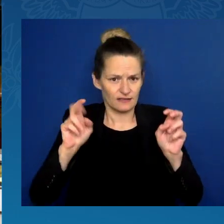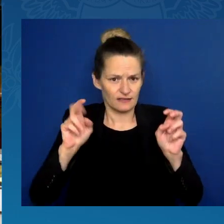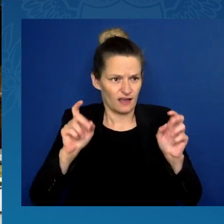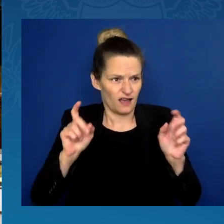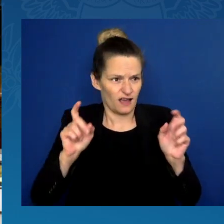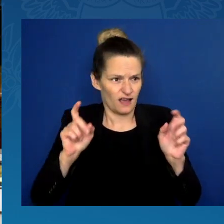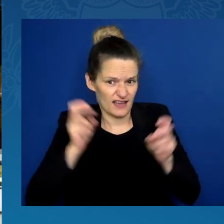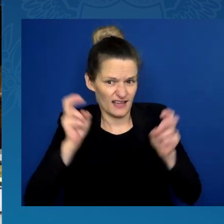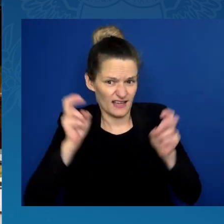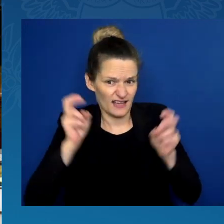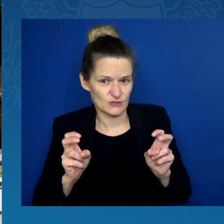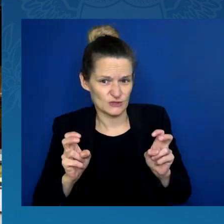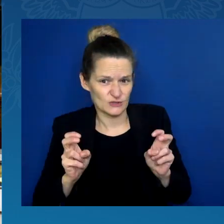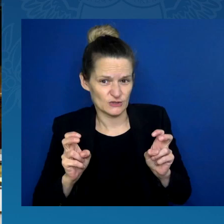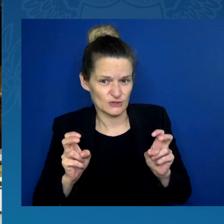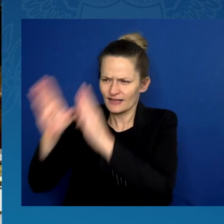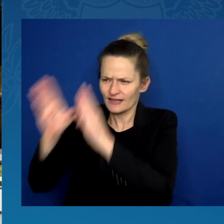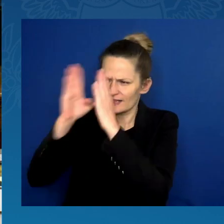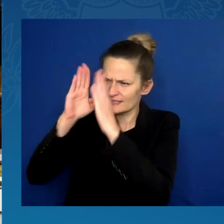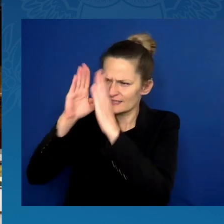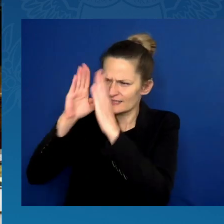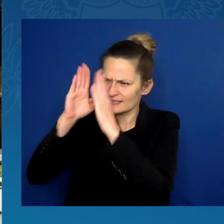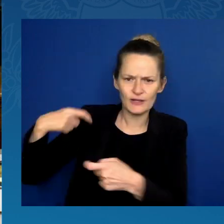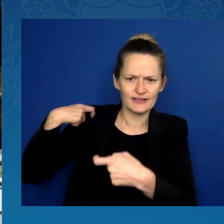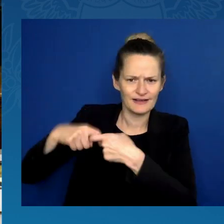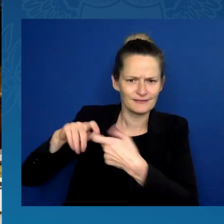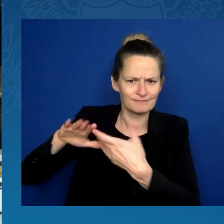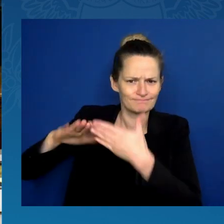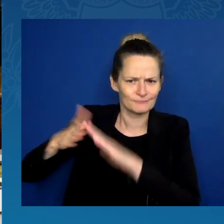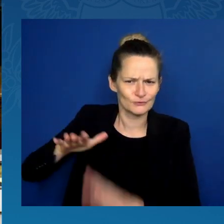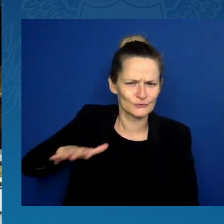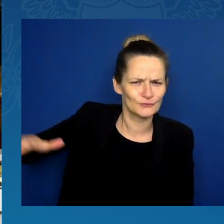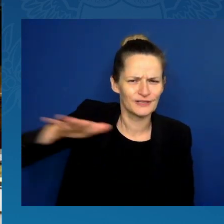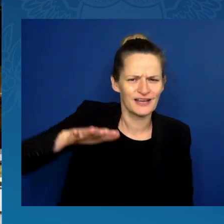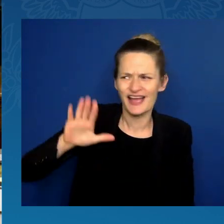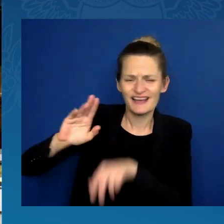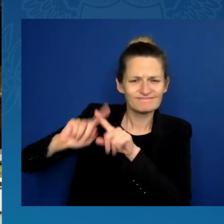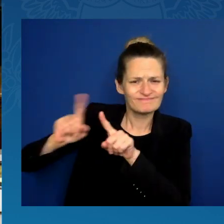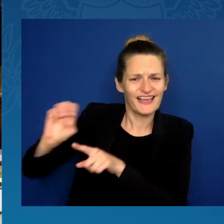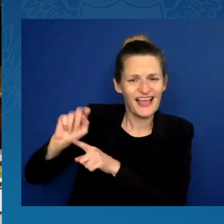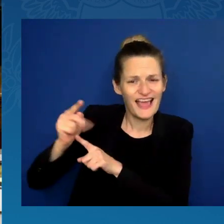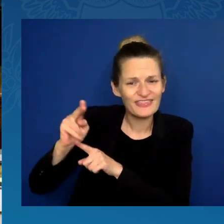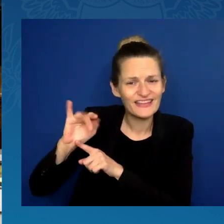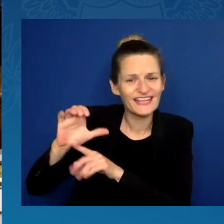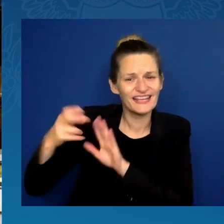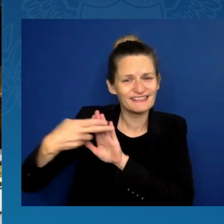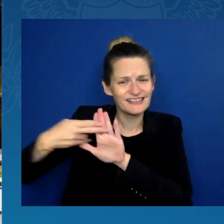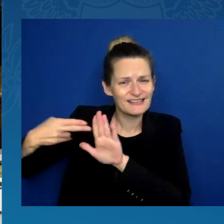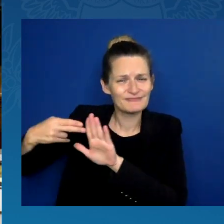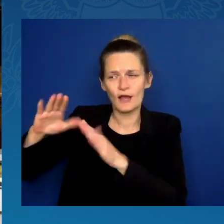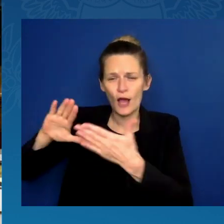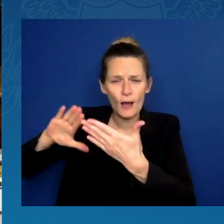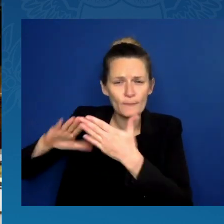and geographic, rural and urban areas. In my case, I also want to point out that I'm Chicana,